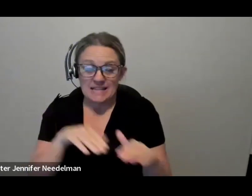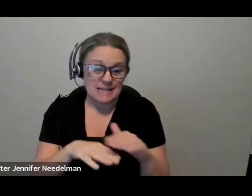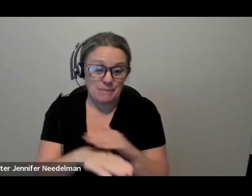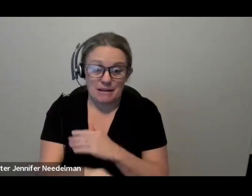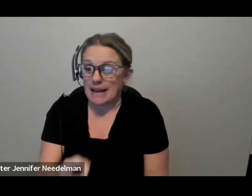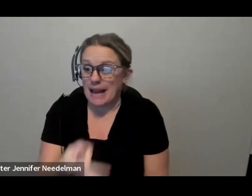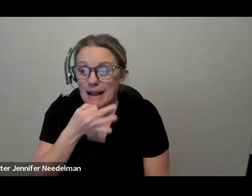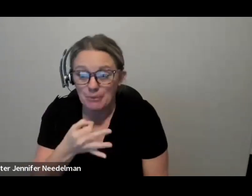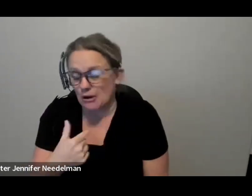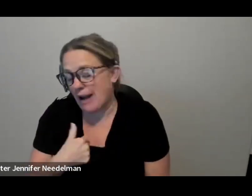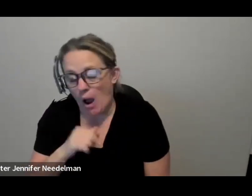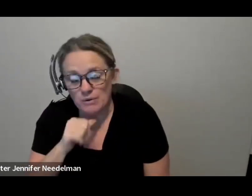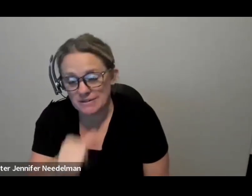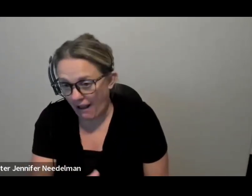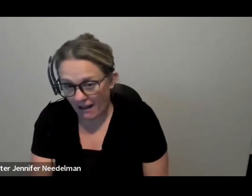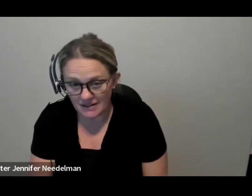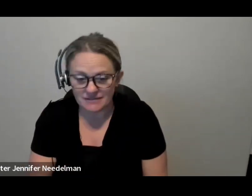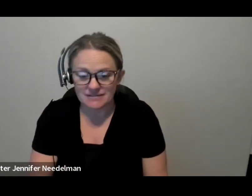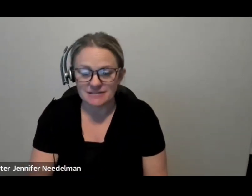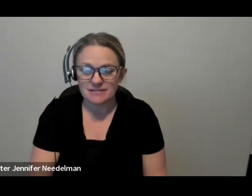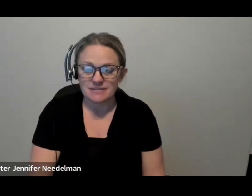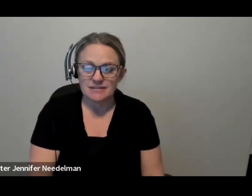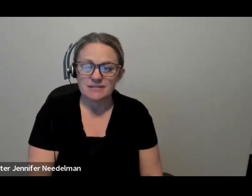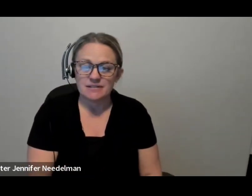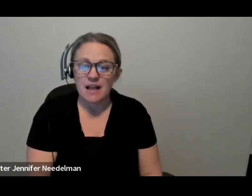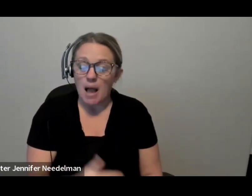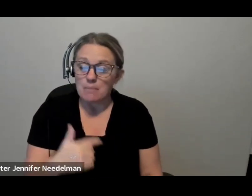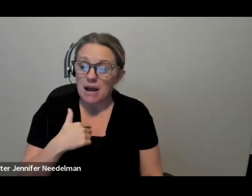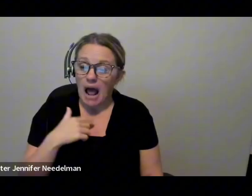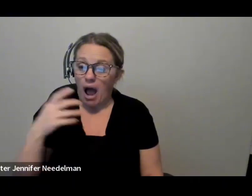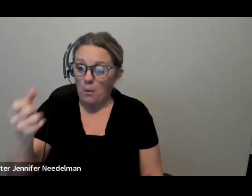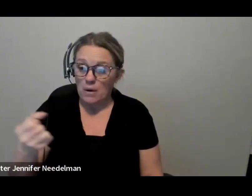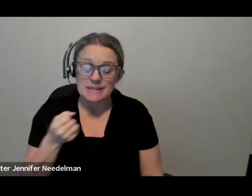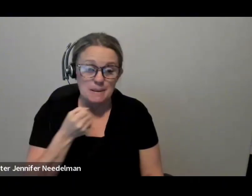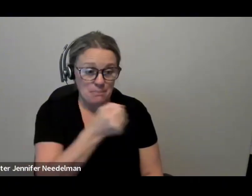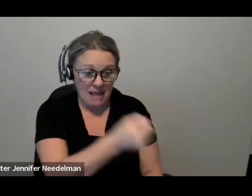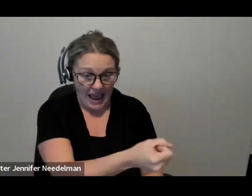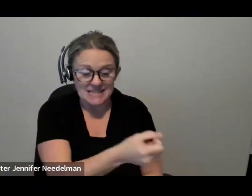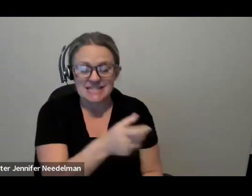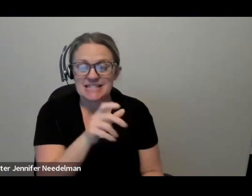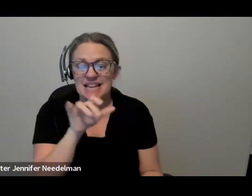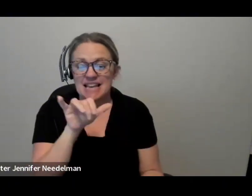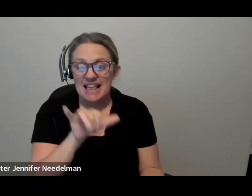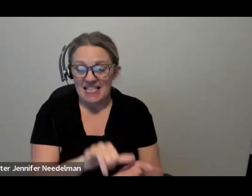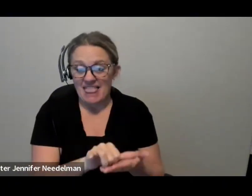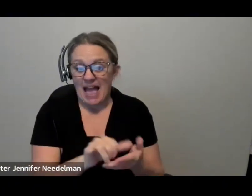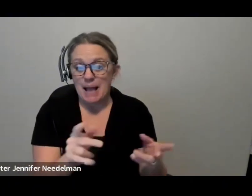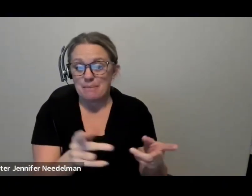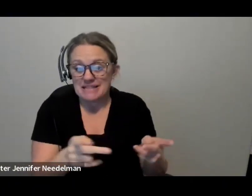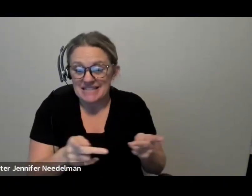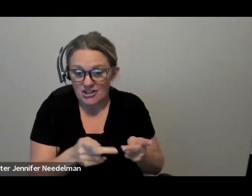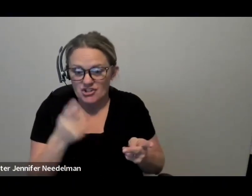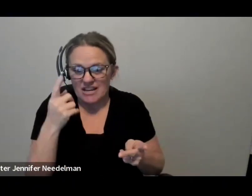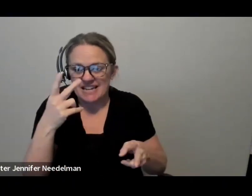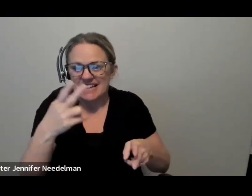However, I ended up being placed in the position on a temporary basis before they